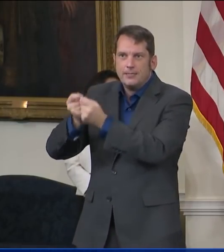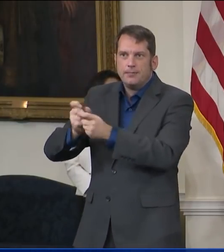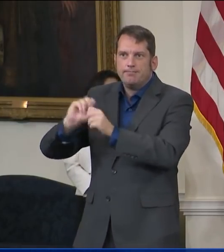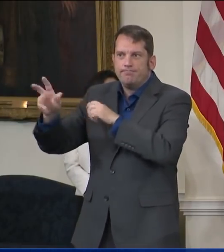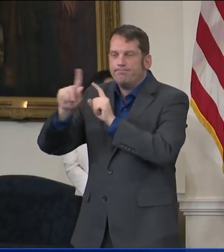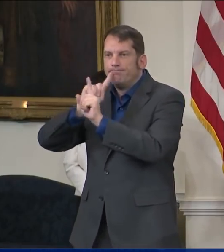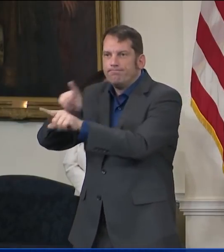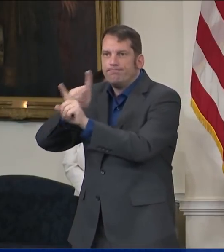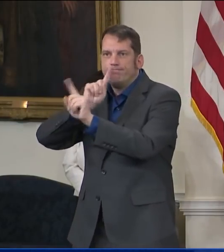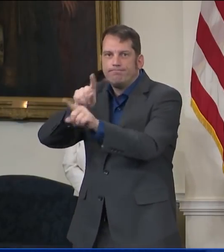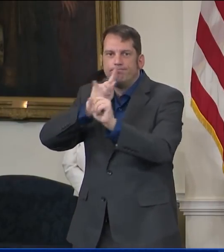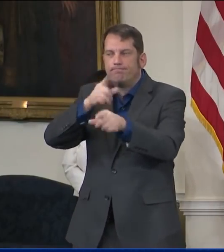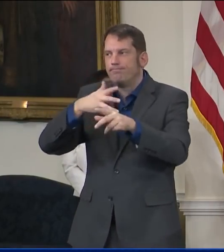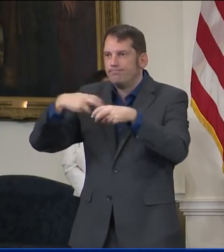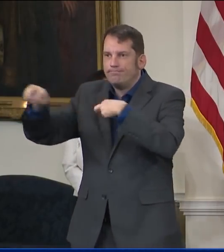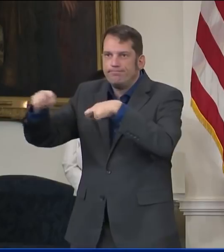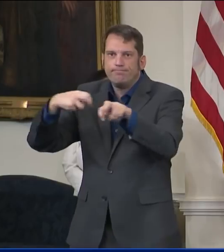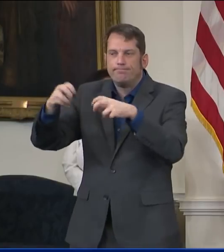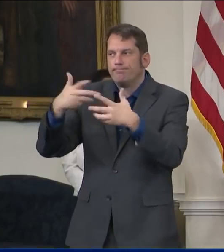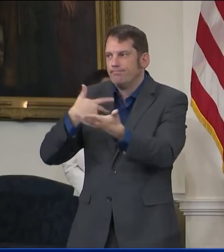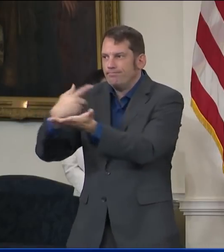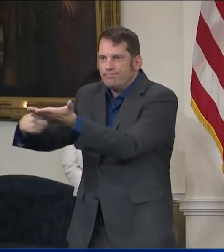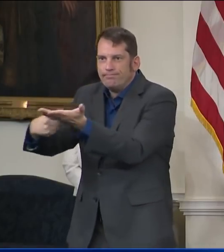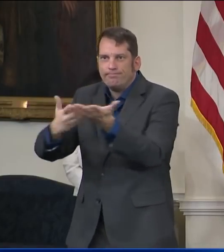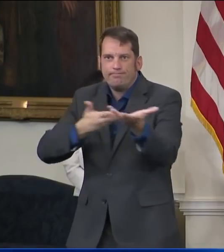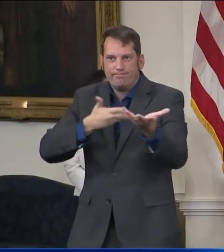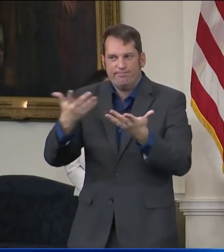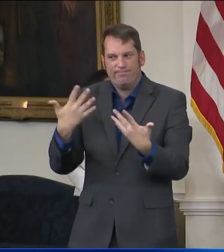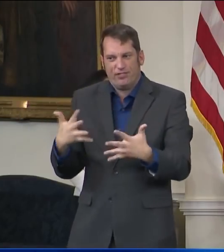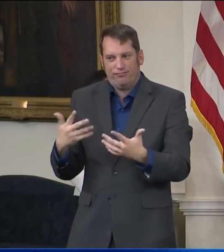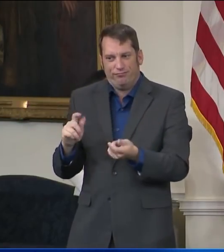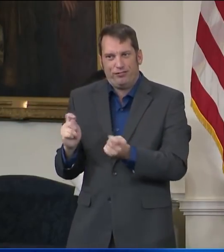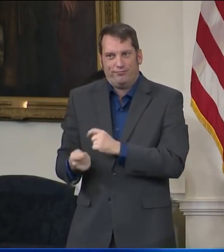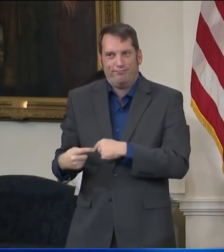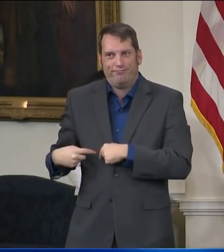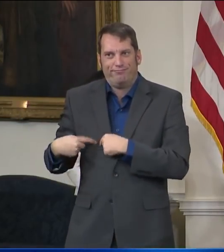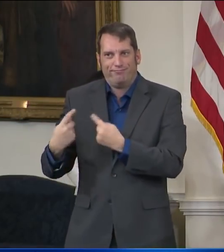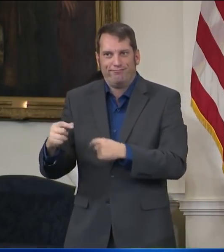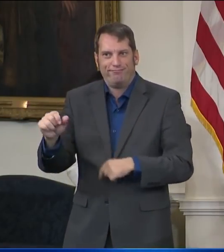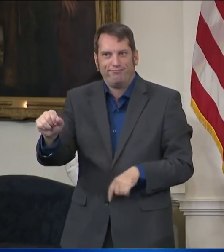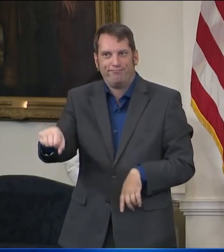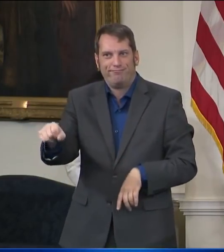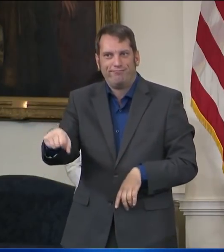OUT OF THEIR OVERFLOWING HOSPITALS AND WE’RE TALKING WITH THE LOCAL LEADERS. SO IT HAS CHANGED.